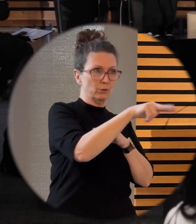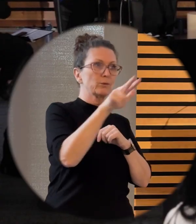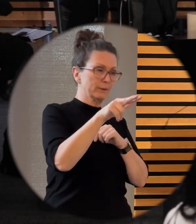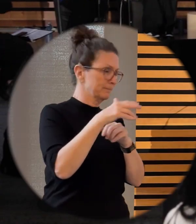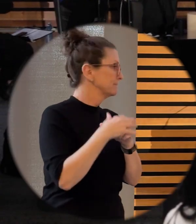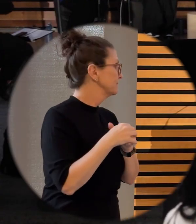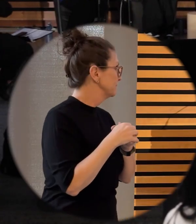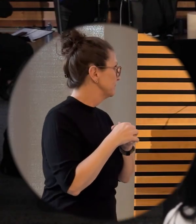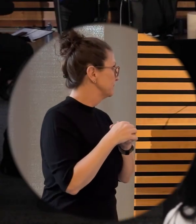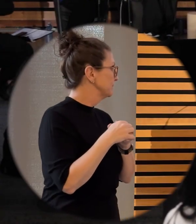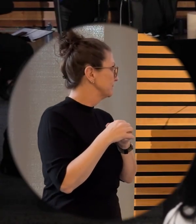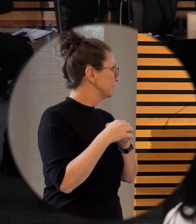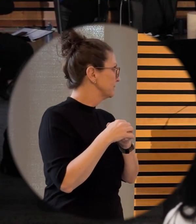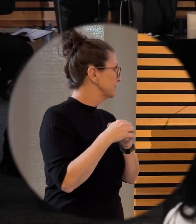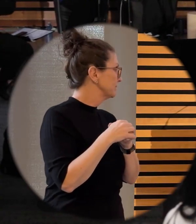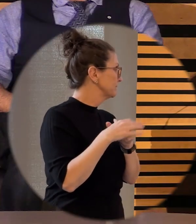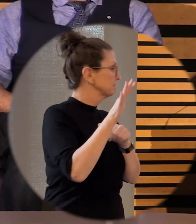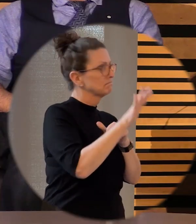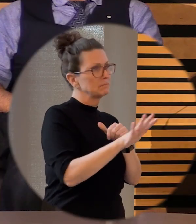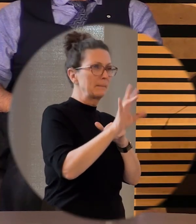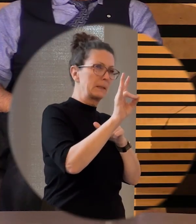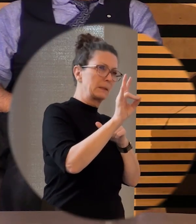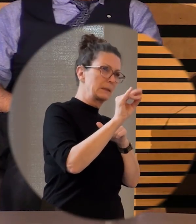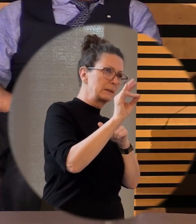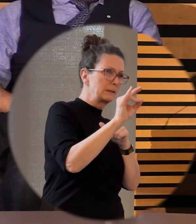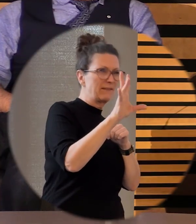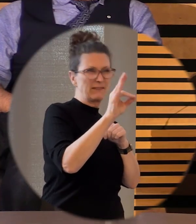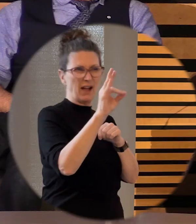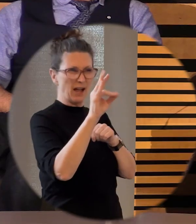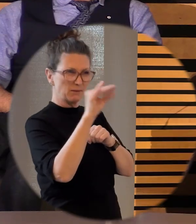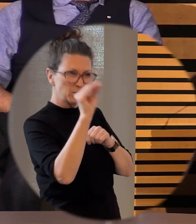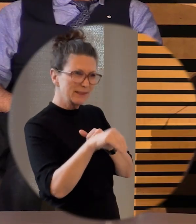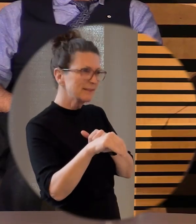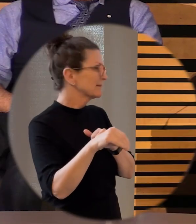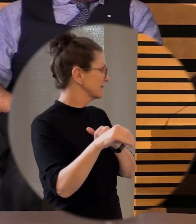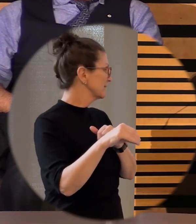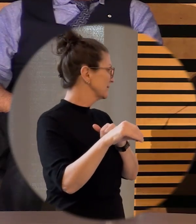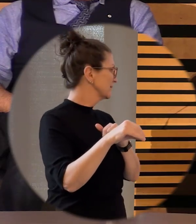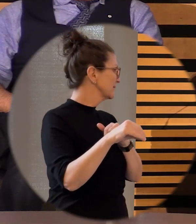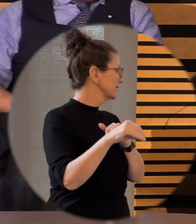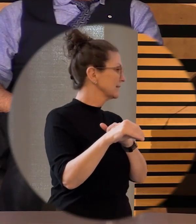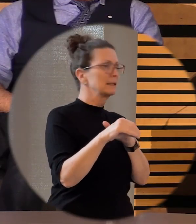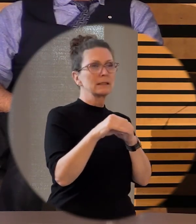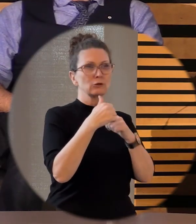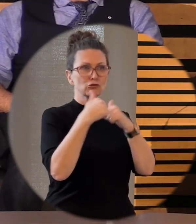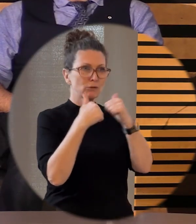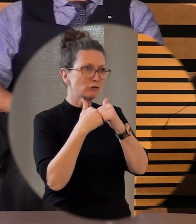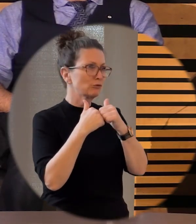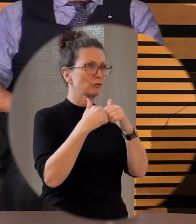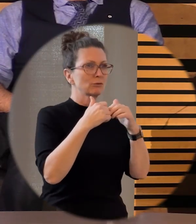first nations in Canada. Um probably 70, 75% of them need major infrastructure change just for the